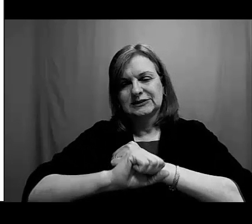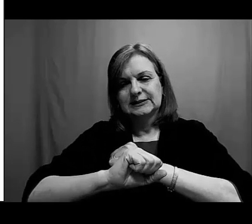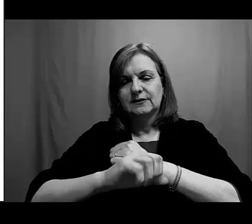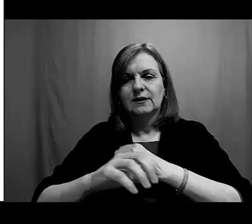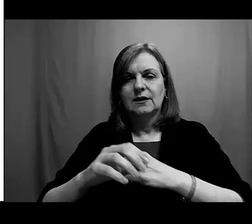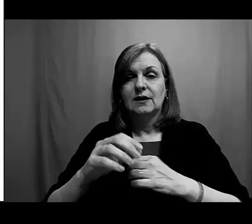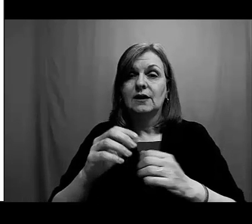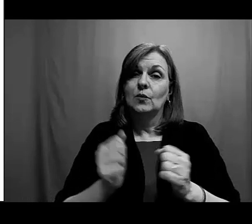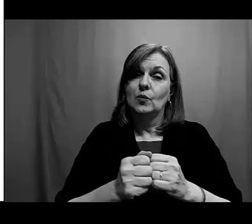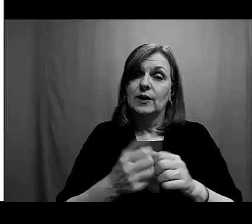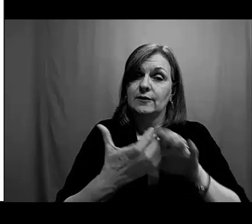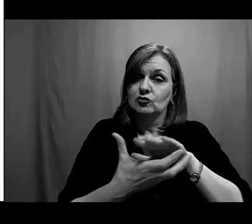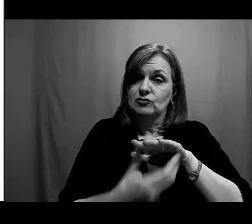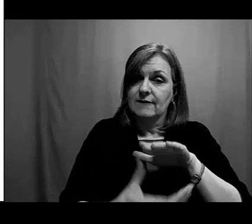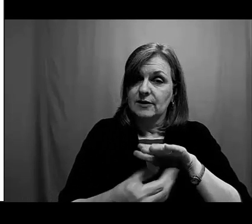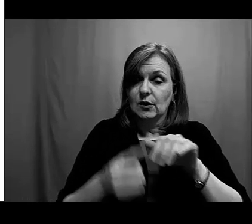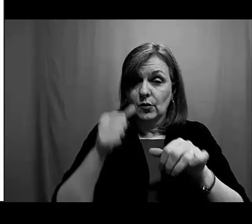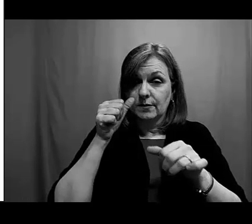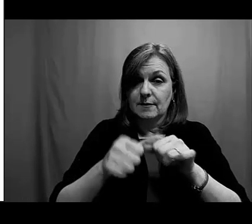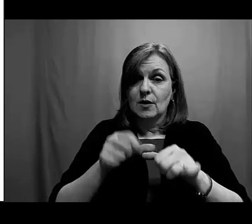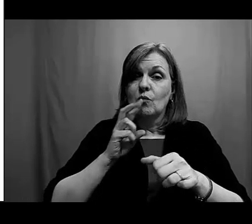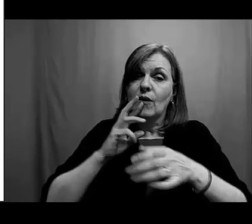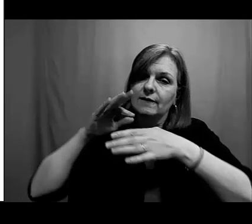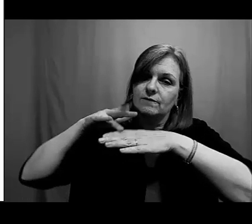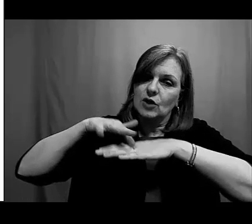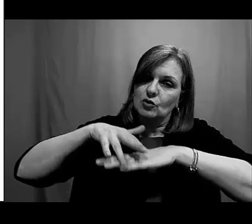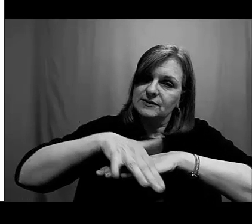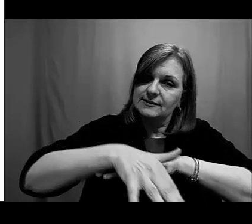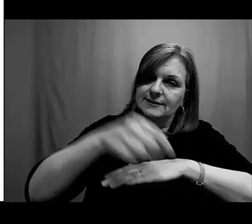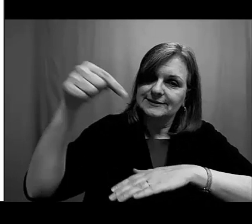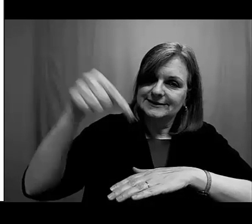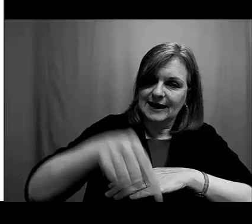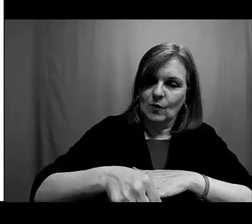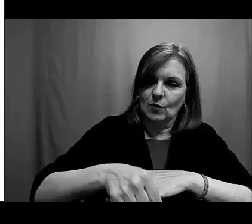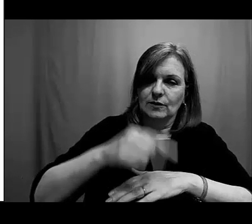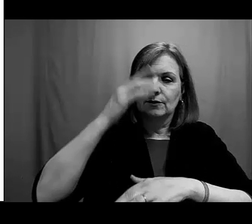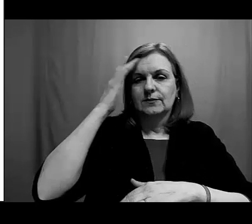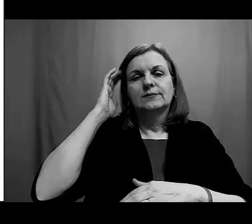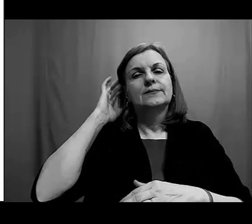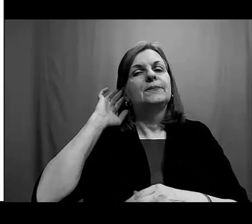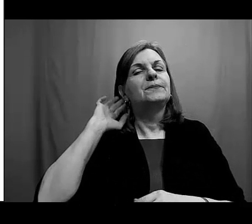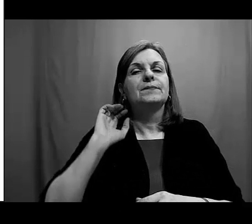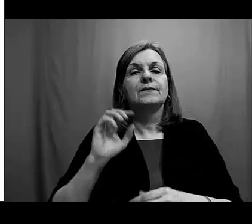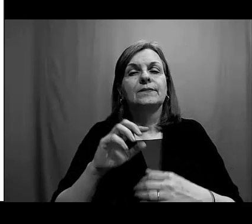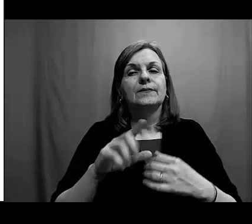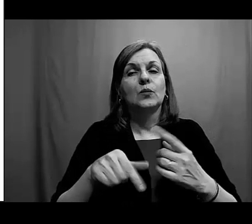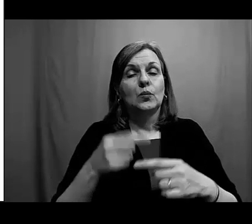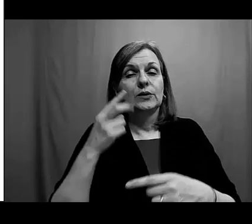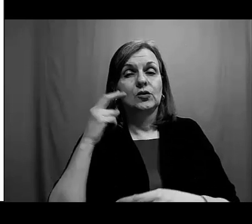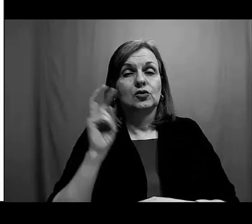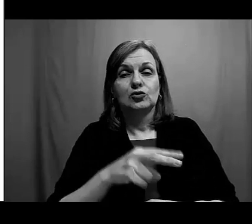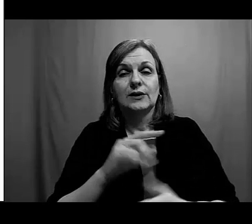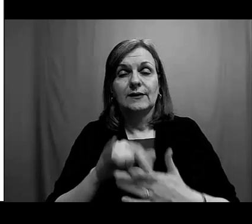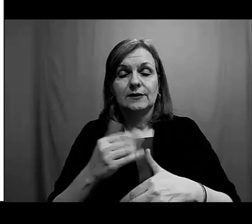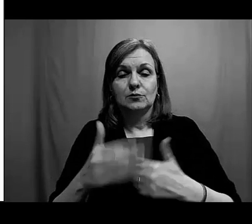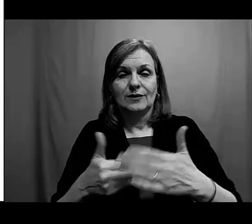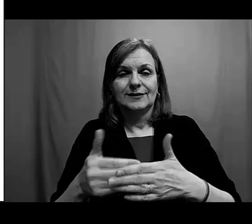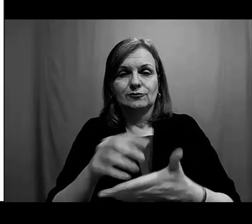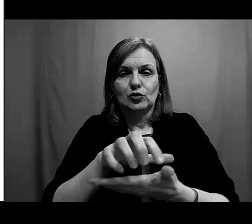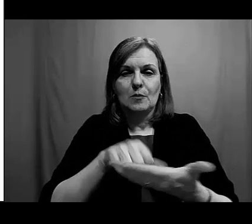with gravity -- water flows downhill so to speak --so when we look at this process